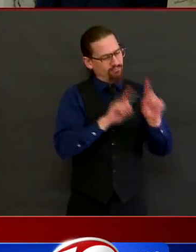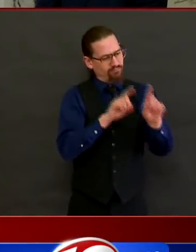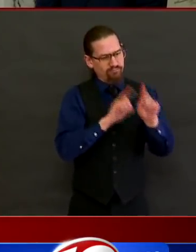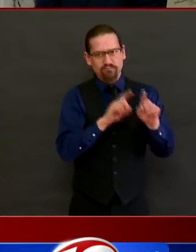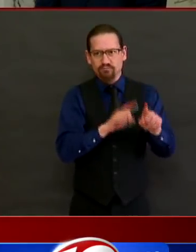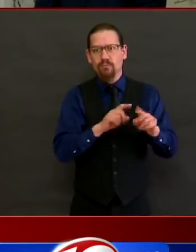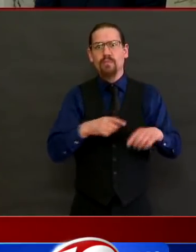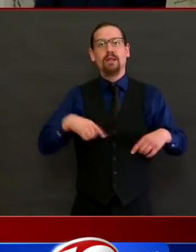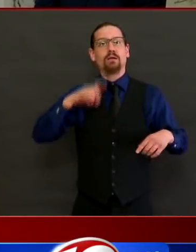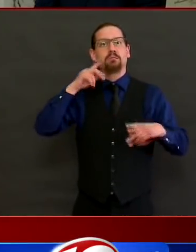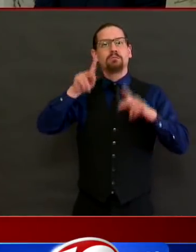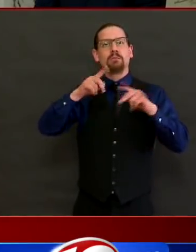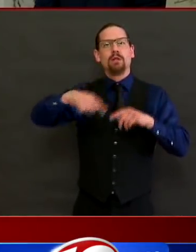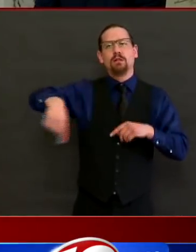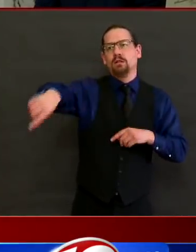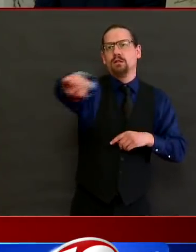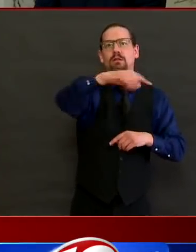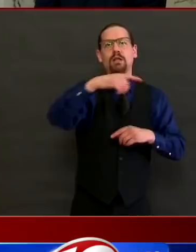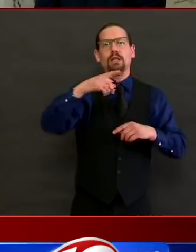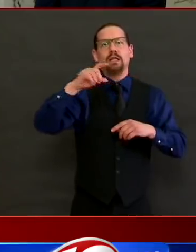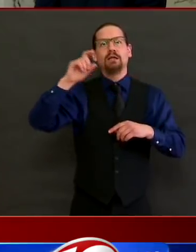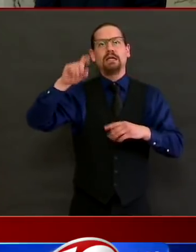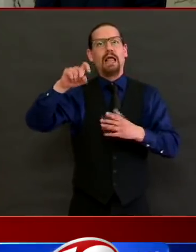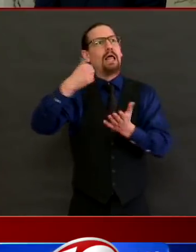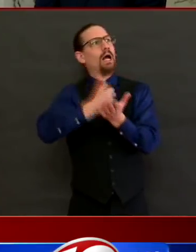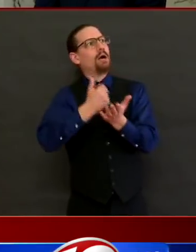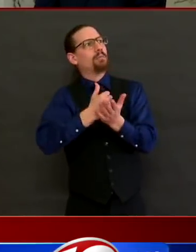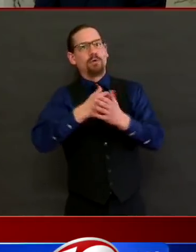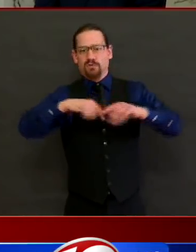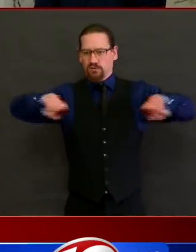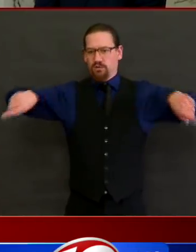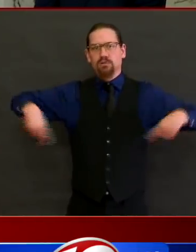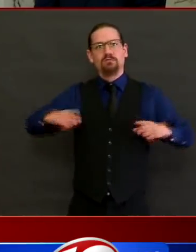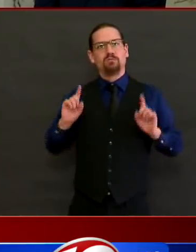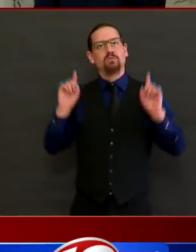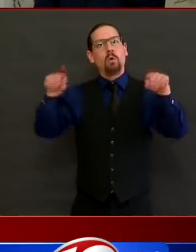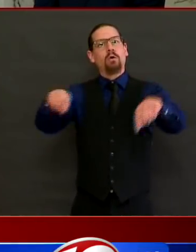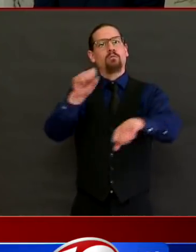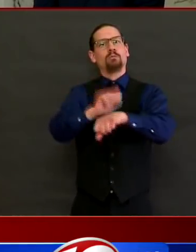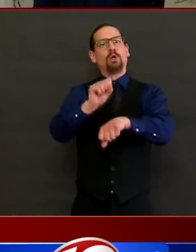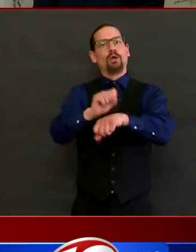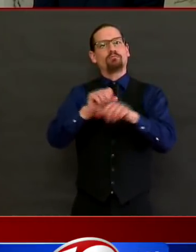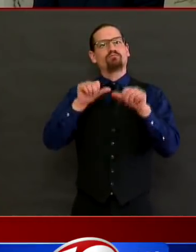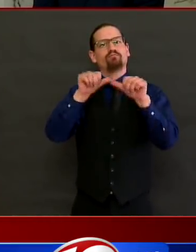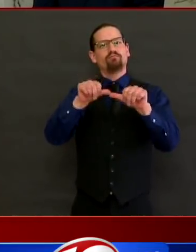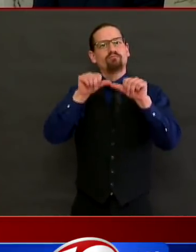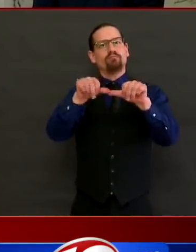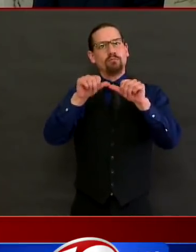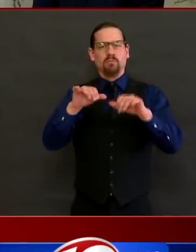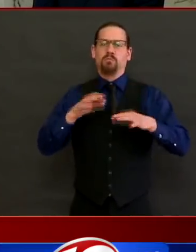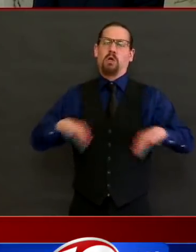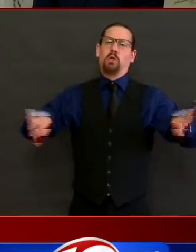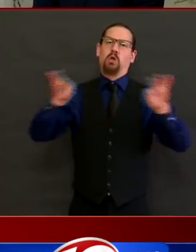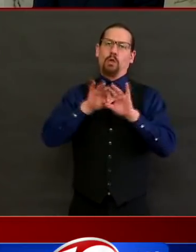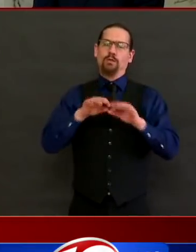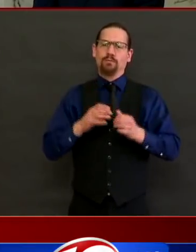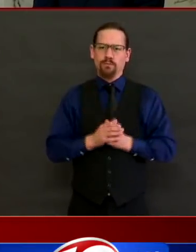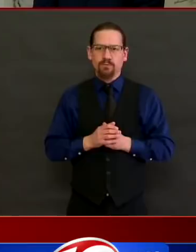IF YOU ARE ONE OF US WHO GOES TO WORK, PEOPLE ARE RELYING ON YOU. I NEED YOU TO CONTINUE TO GO TO WORK.